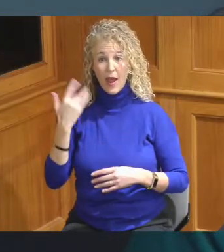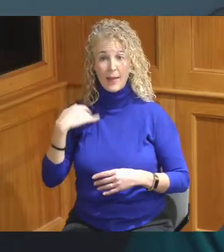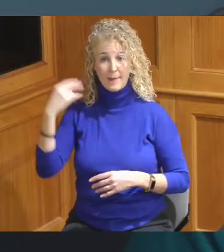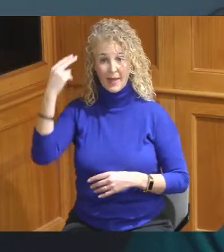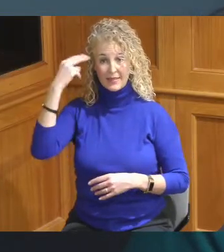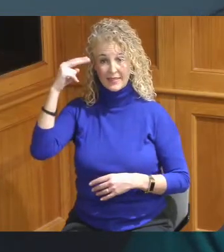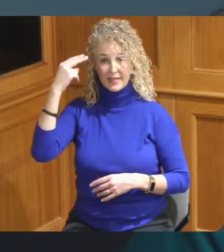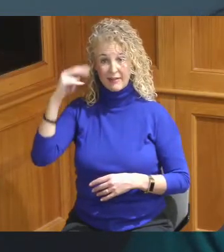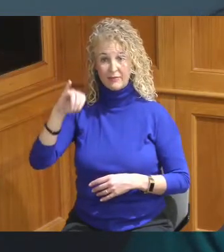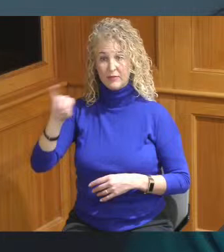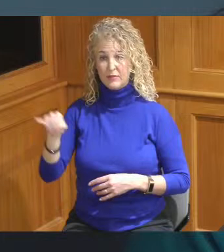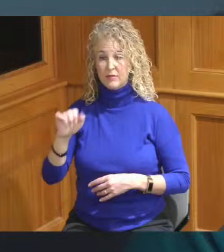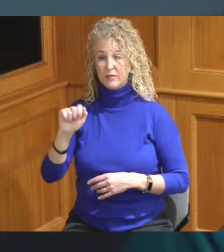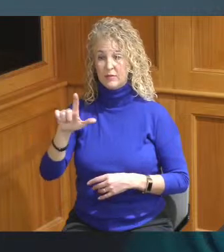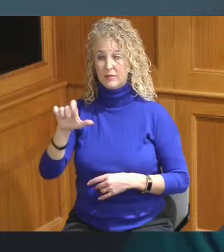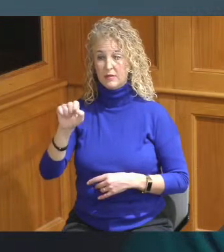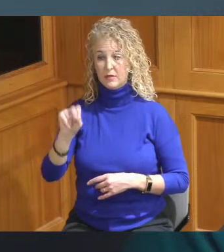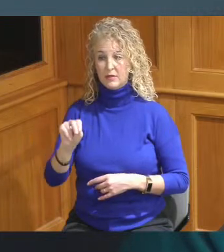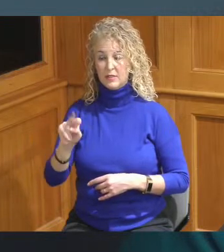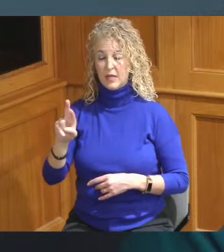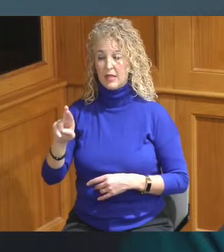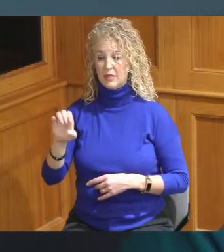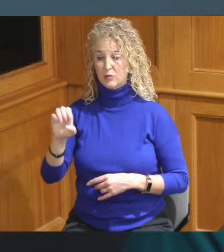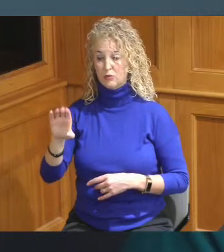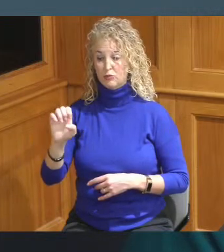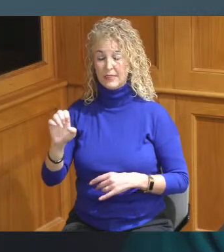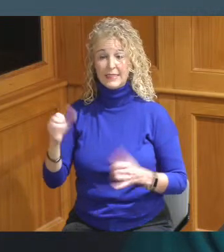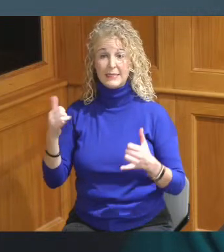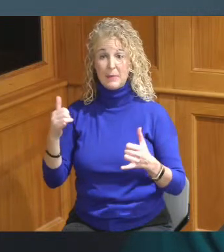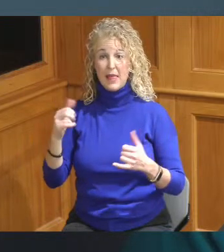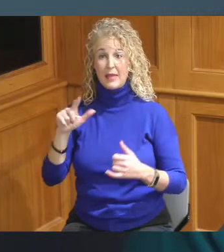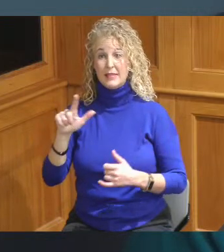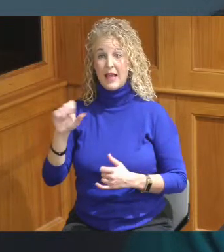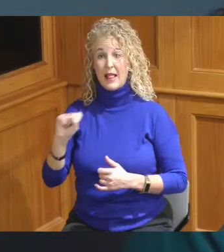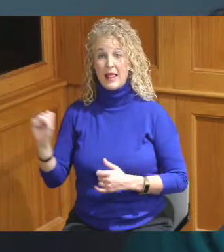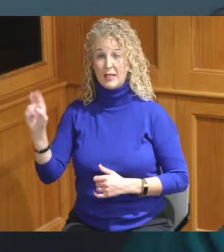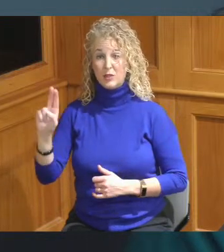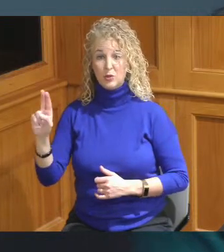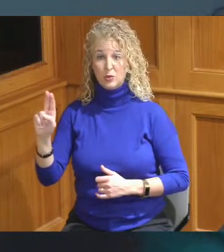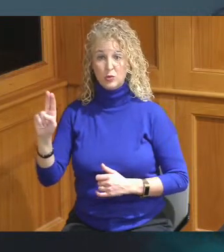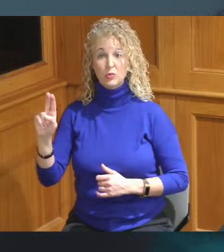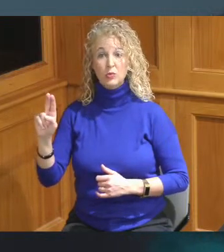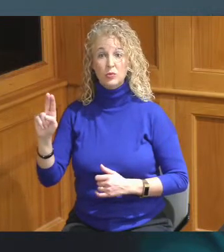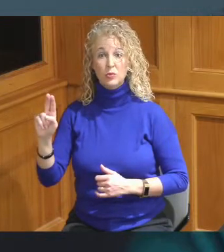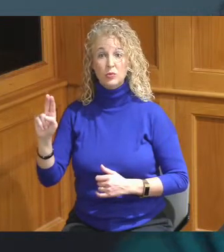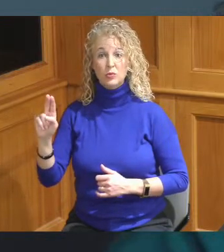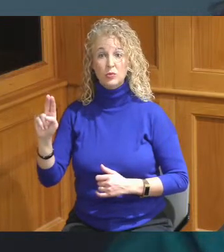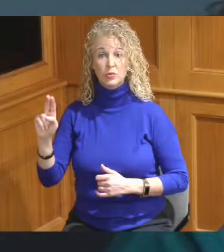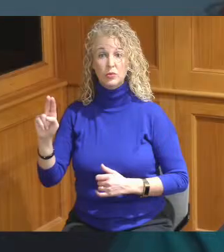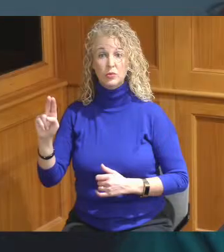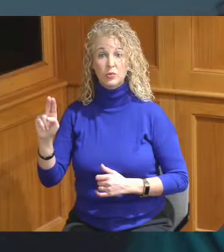Jaylen Reece, he plays he's a freshman. He plays for LSU and they had a tough game last night.